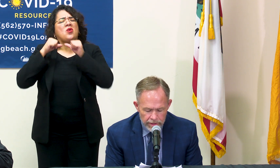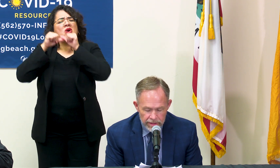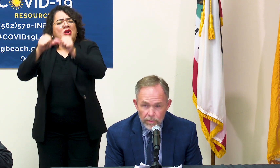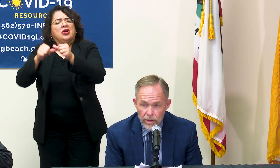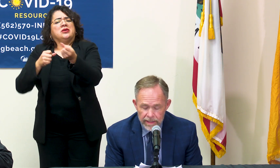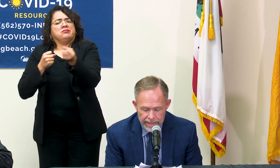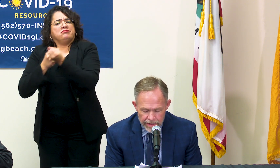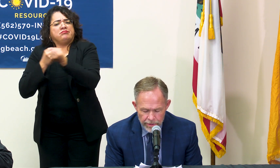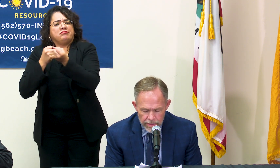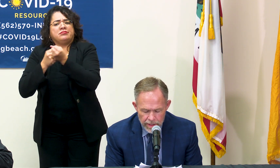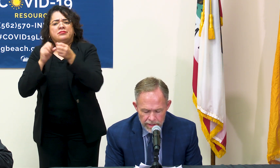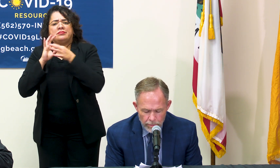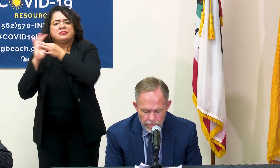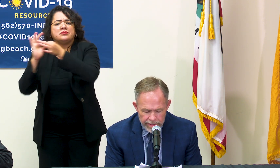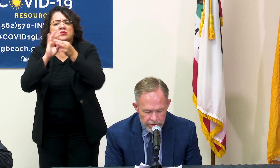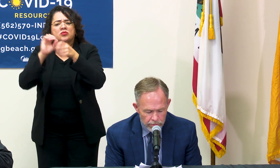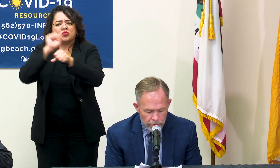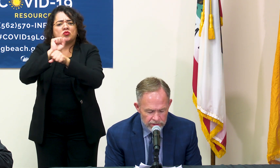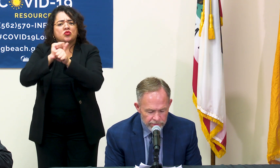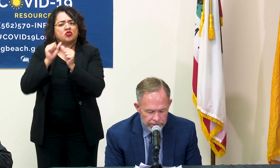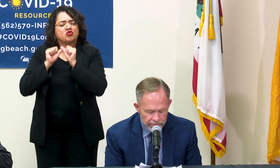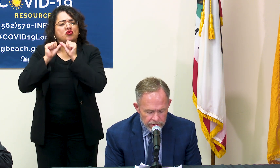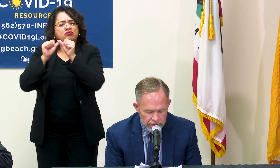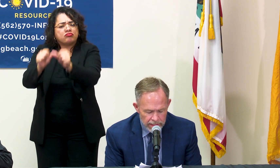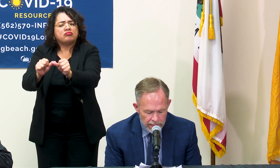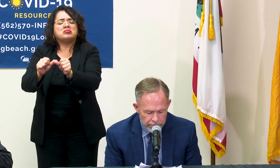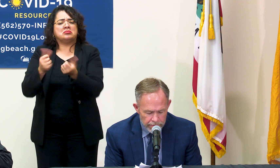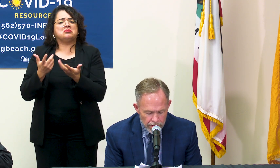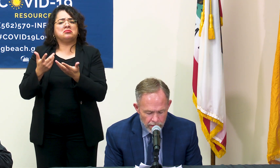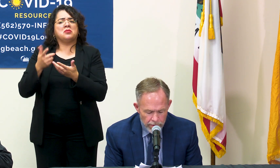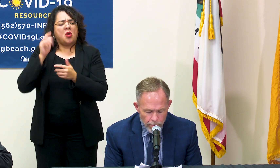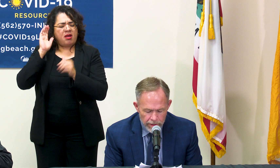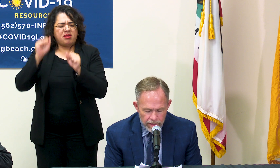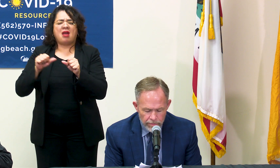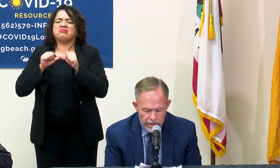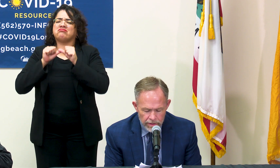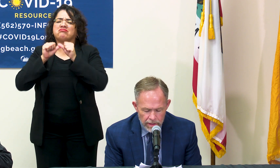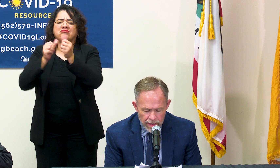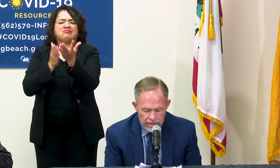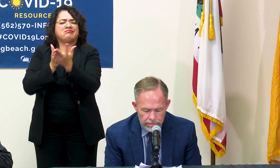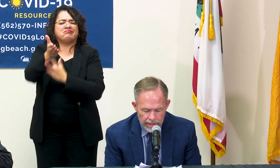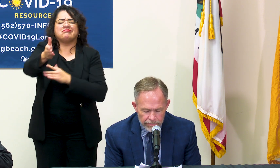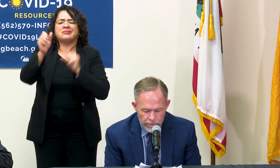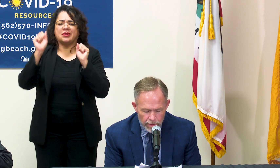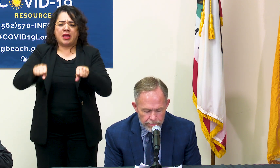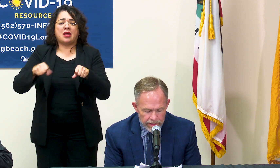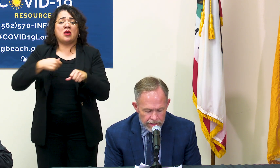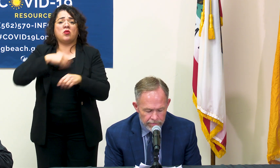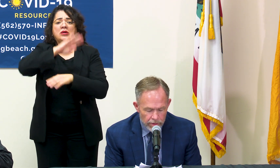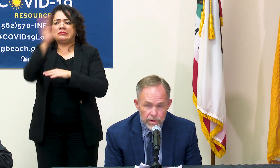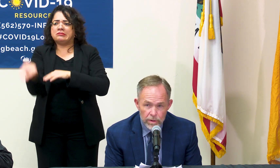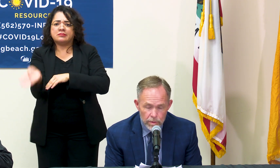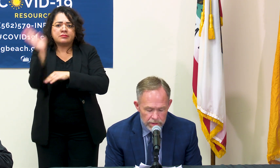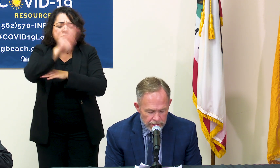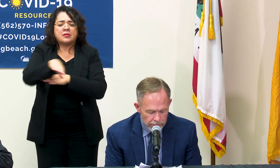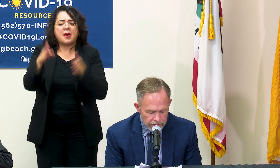ability to work together that we will get through this very difficult time. We are working around the clock to plan for the well-being of our students and our